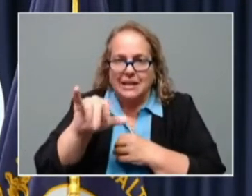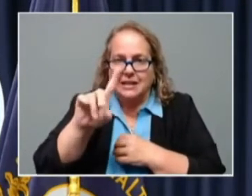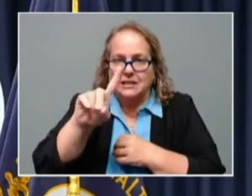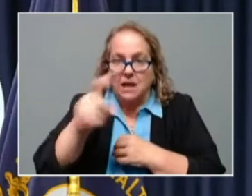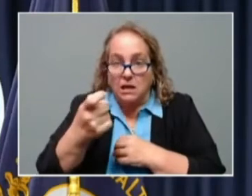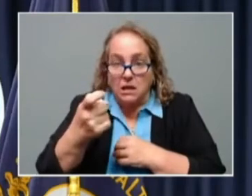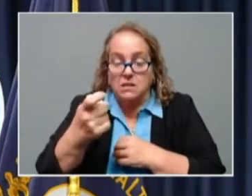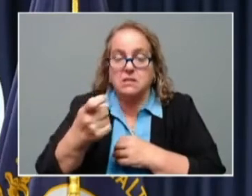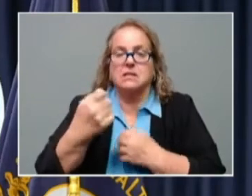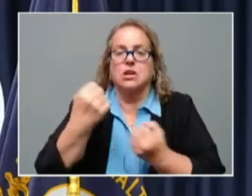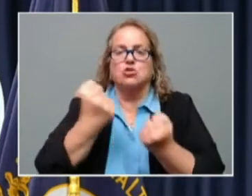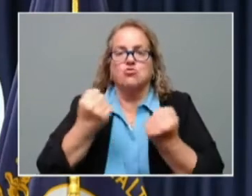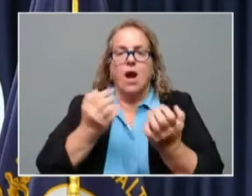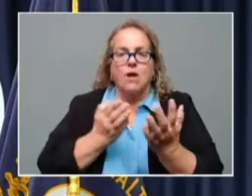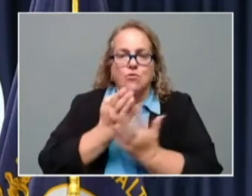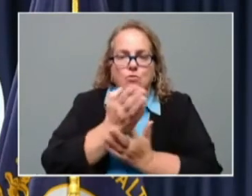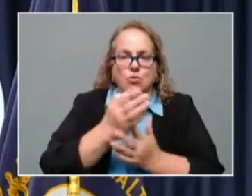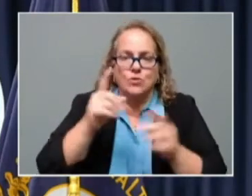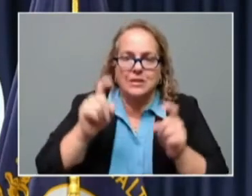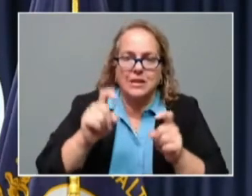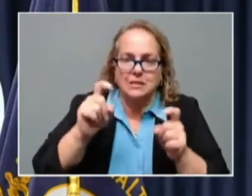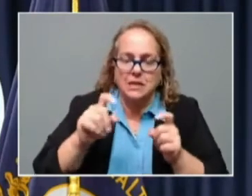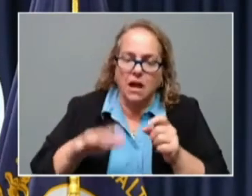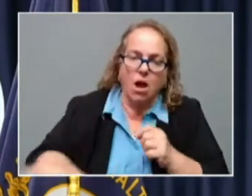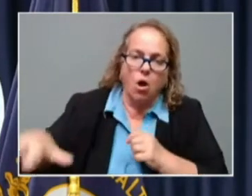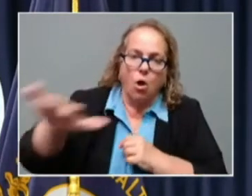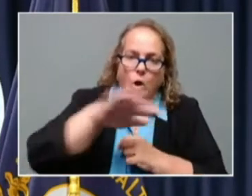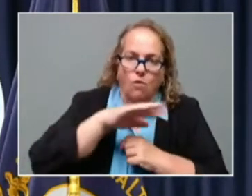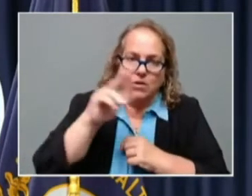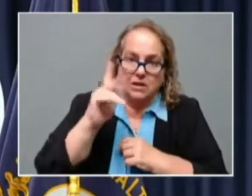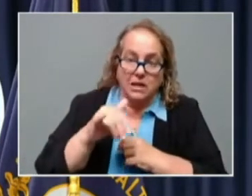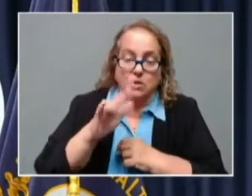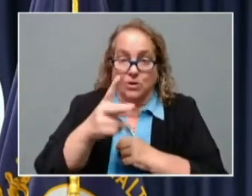commonwealth. Today, we'll hear from gravity's Jordan Kelsey, a clinical